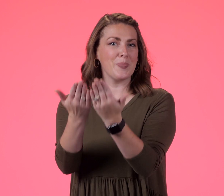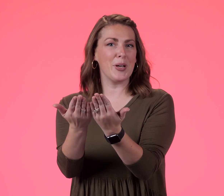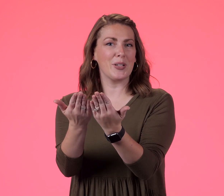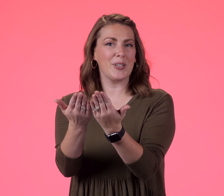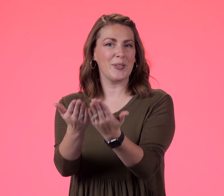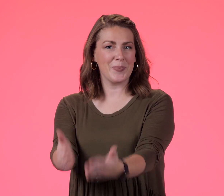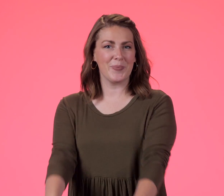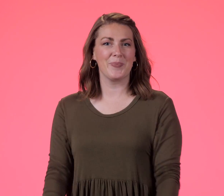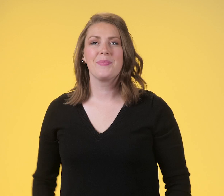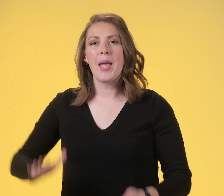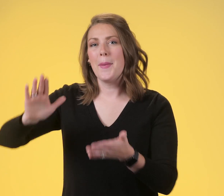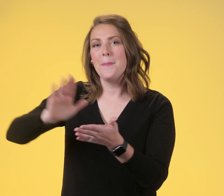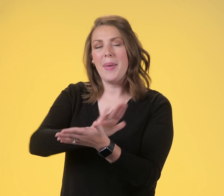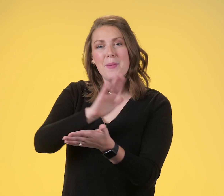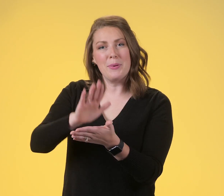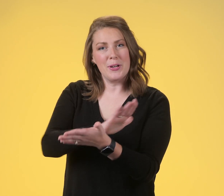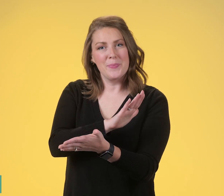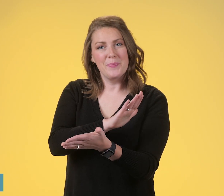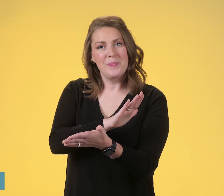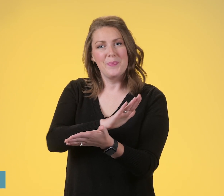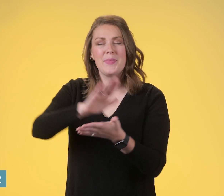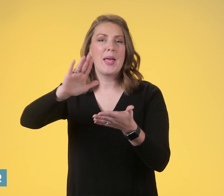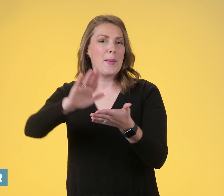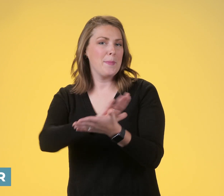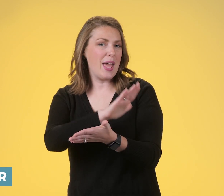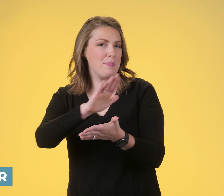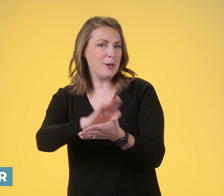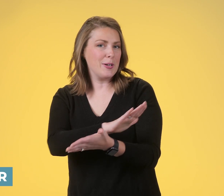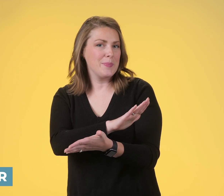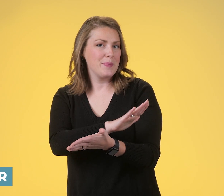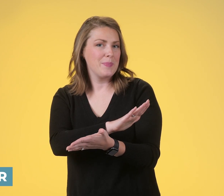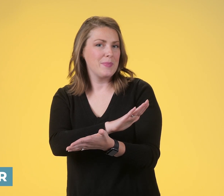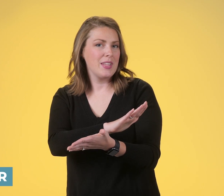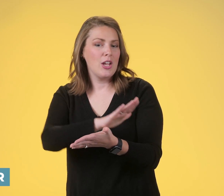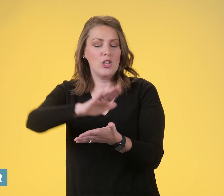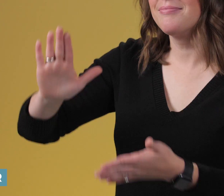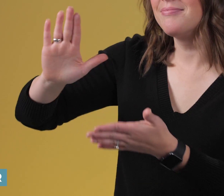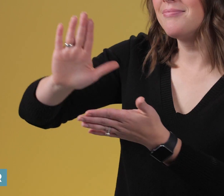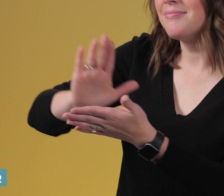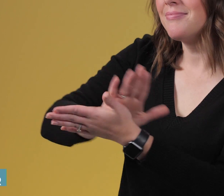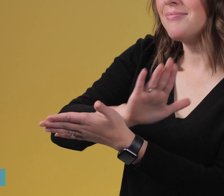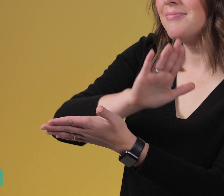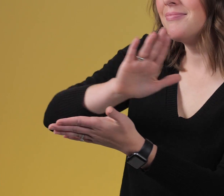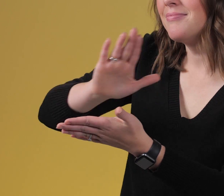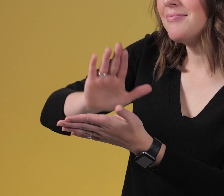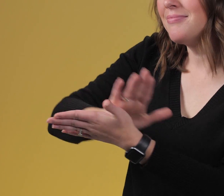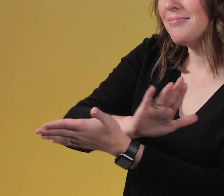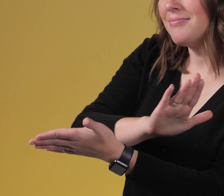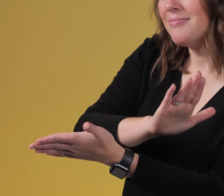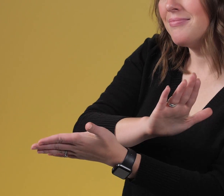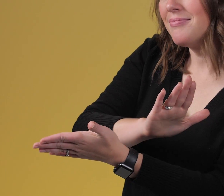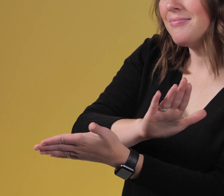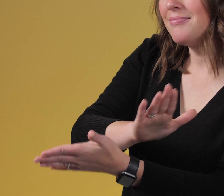Book Paper Paper Your dominant hand is pushing in towards your arm.